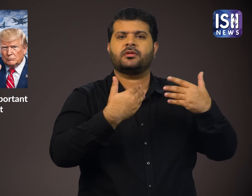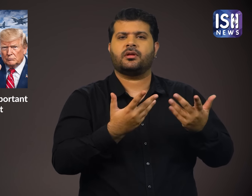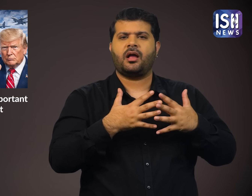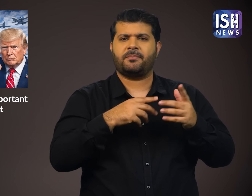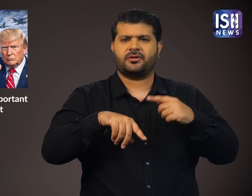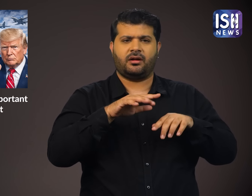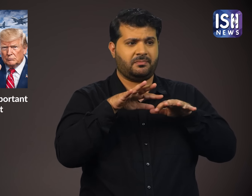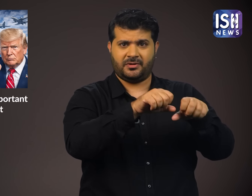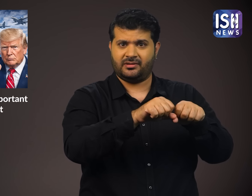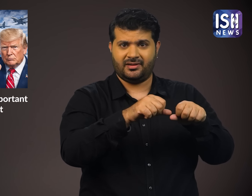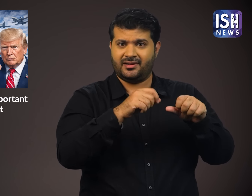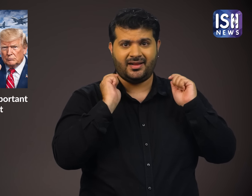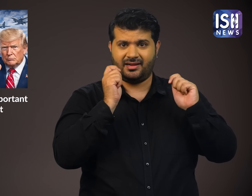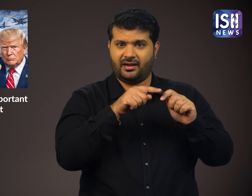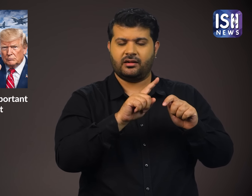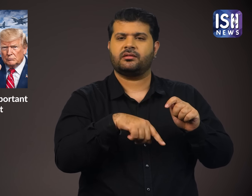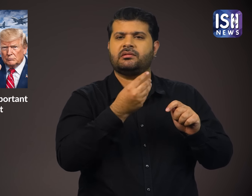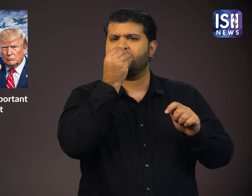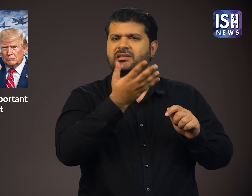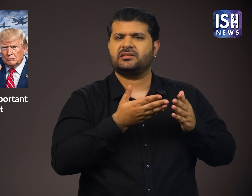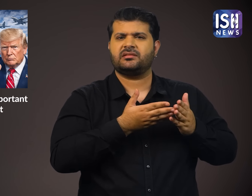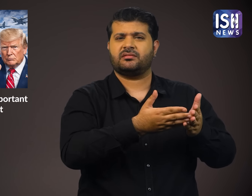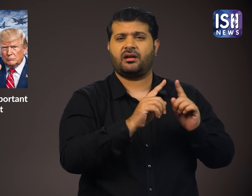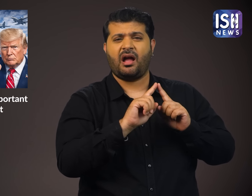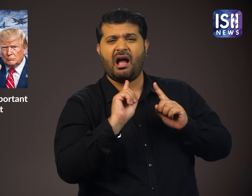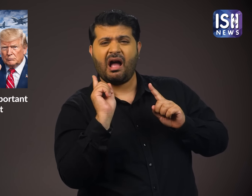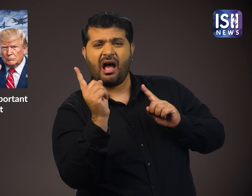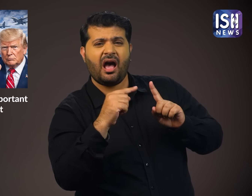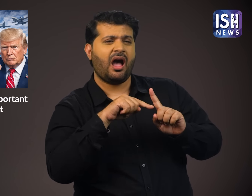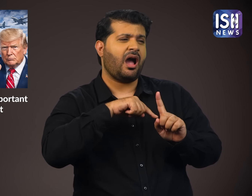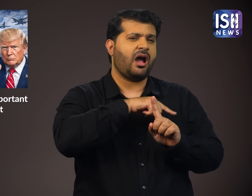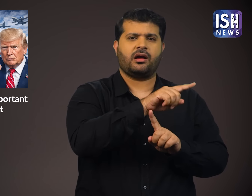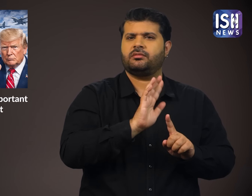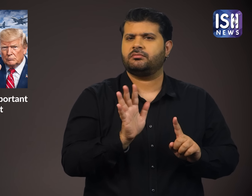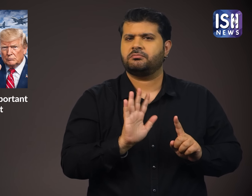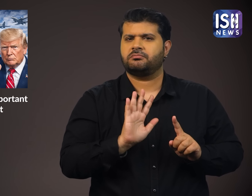Once the U.S. gains control, these new sea routes will help avoid long shipping routes